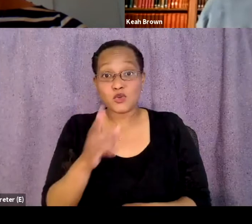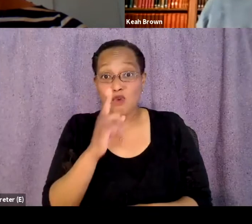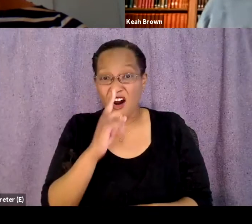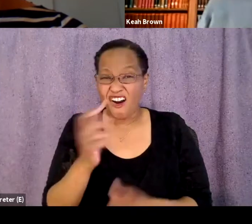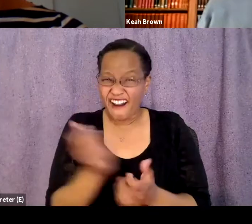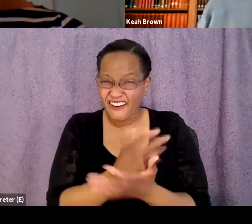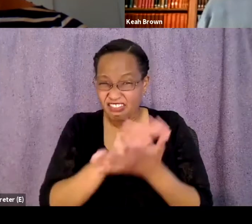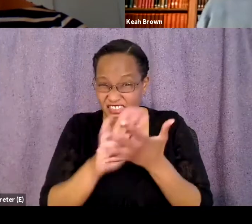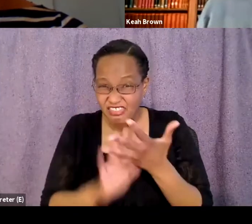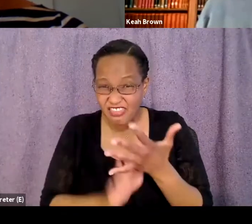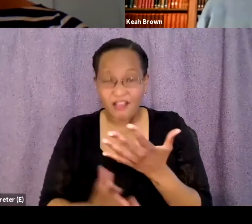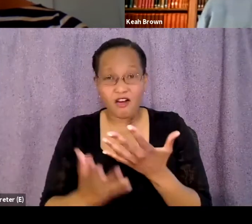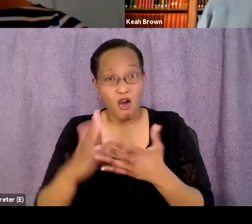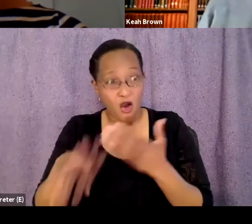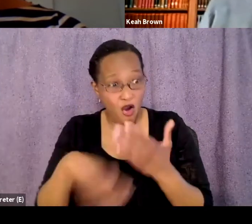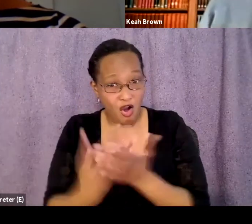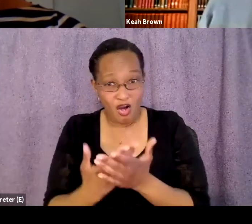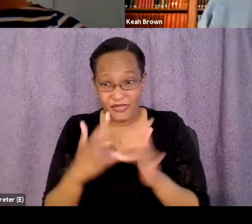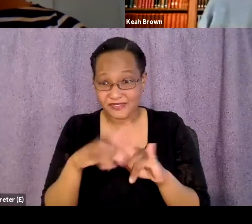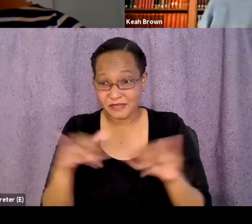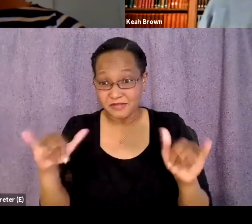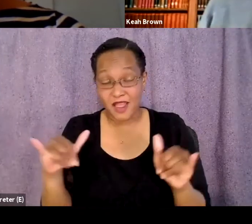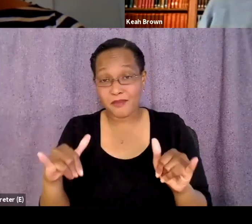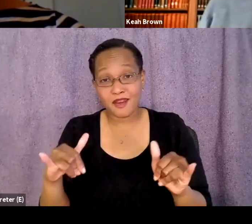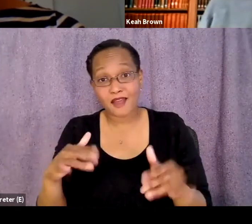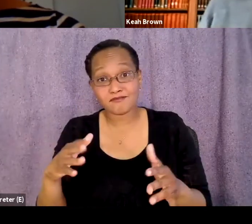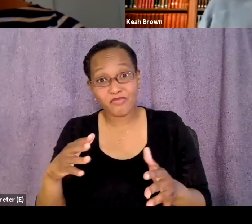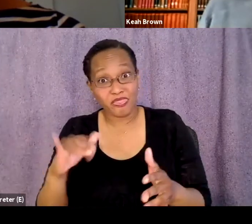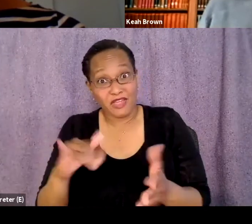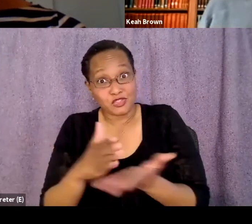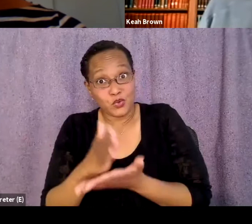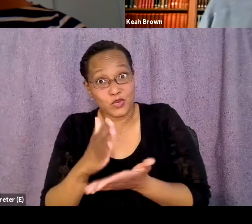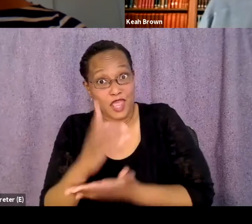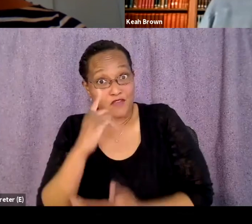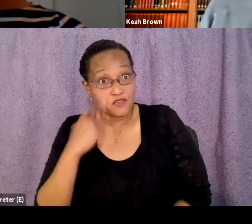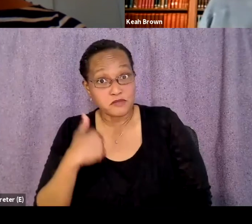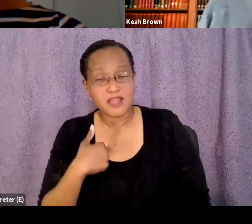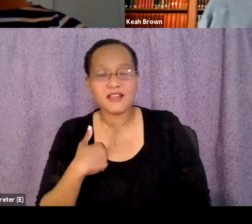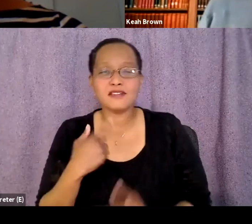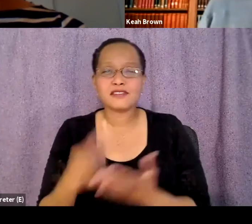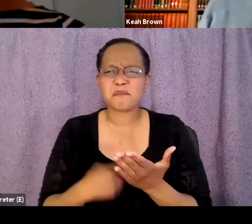Keah Brown: Because, sometimes we just need permission to be ourselves, we need to feel safe enough to do it.